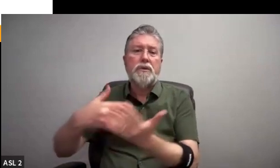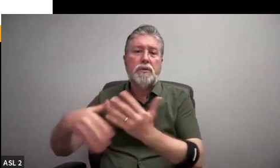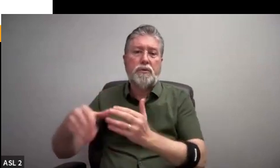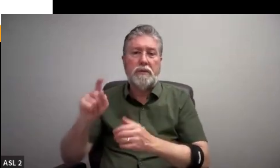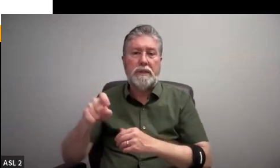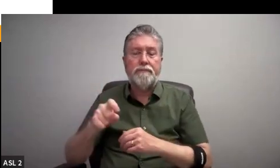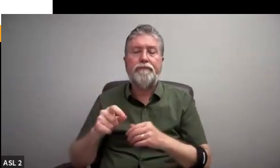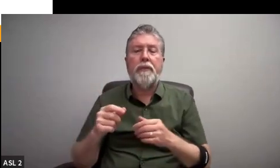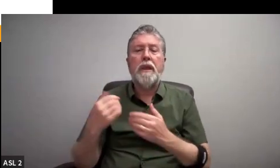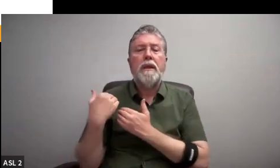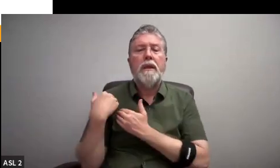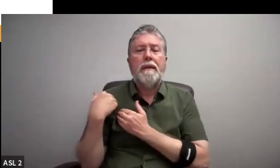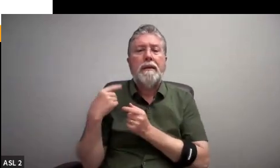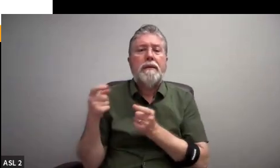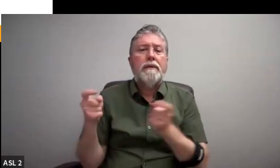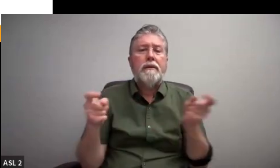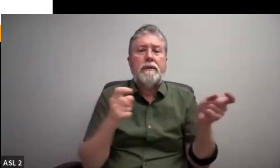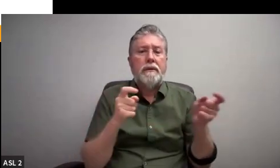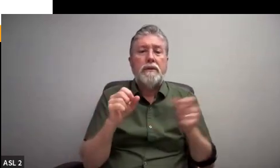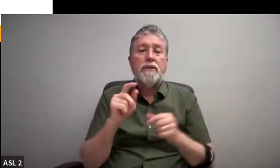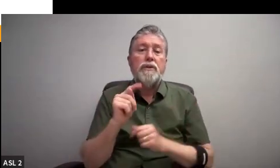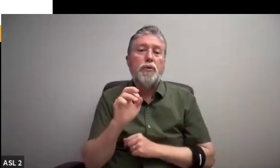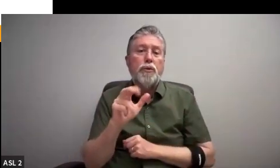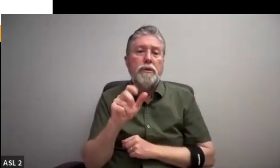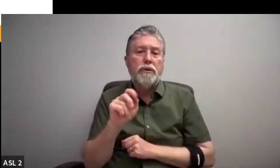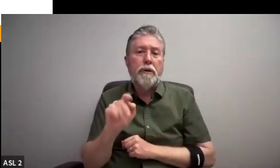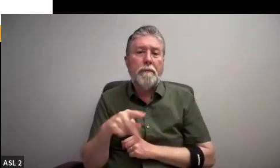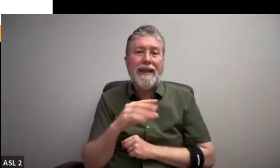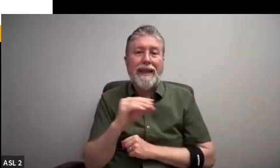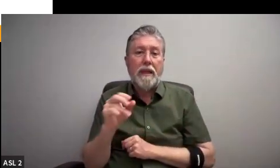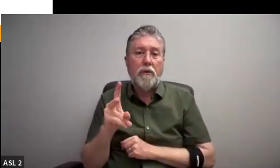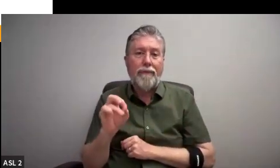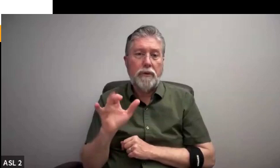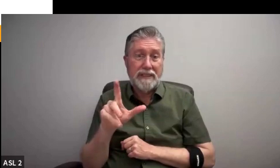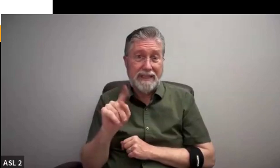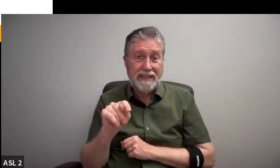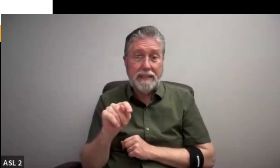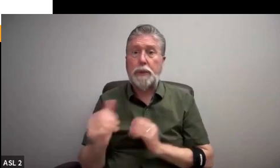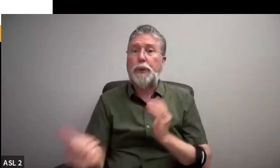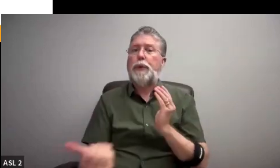This section of the narrative is new and comes at a time where there is an increased interest in